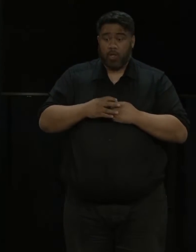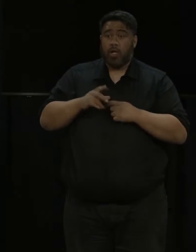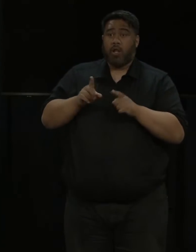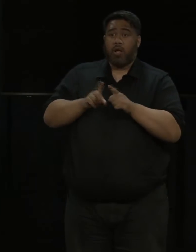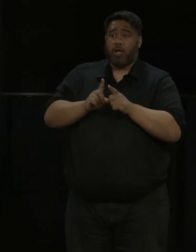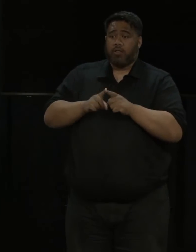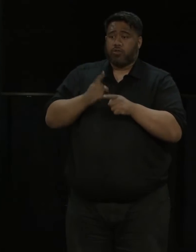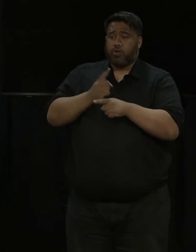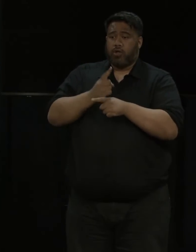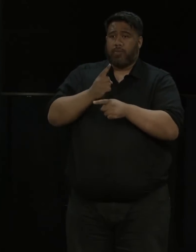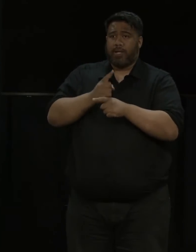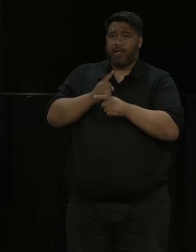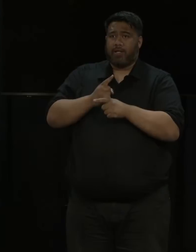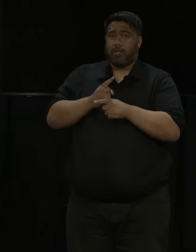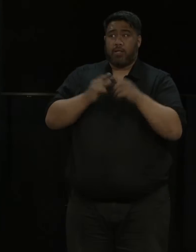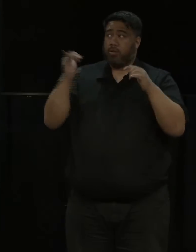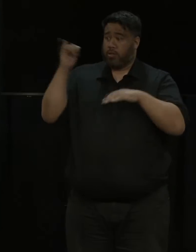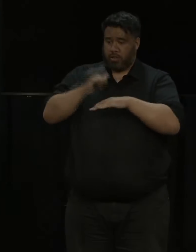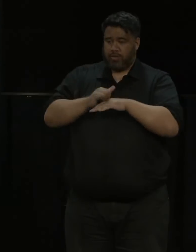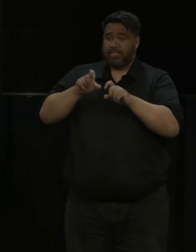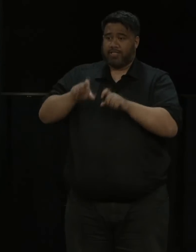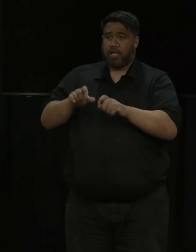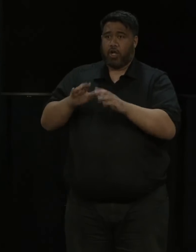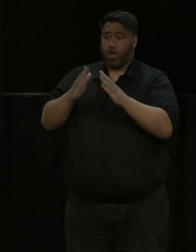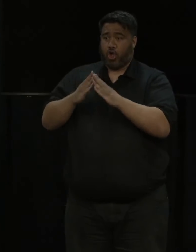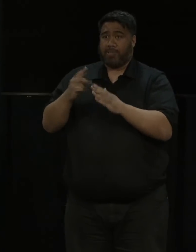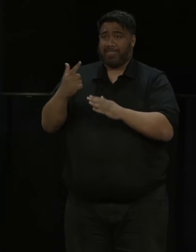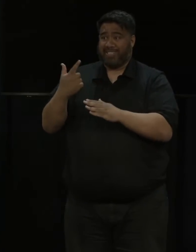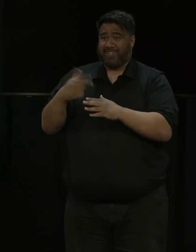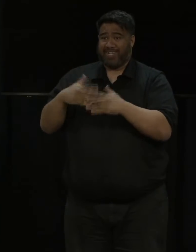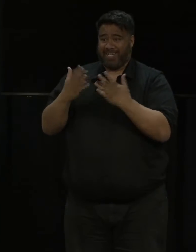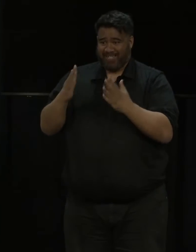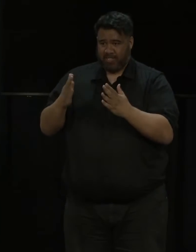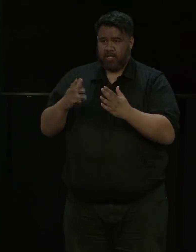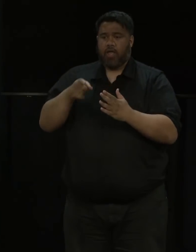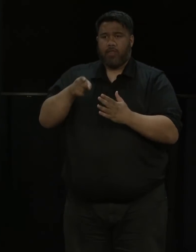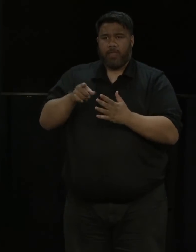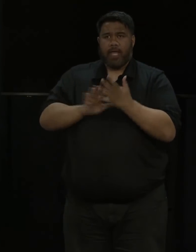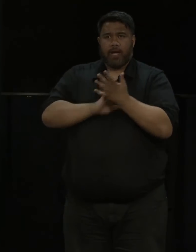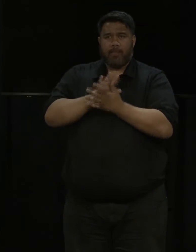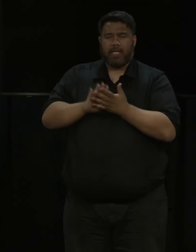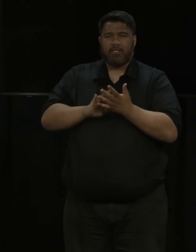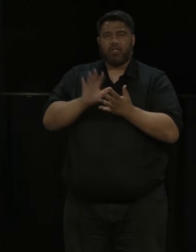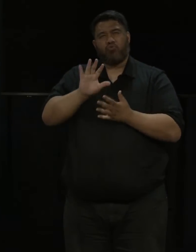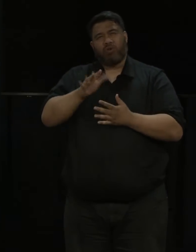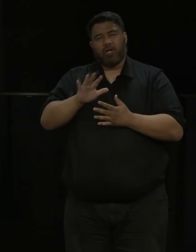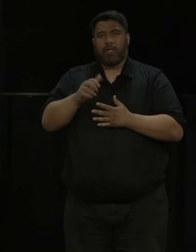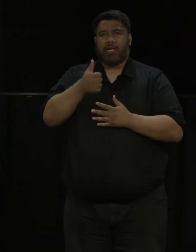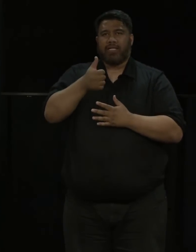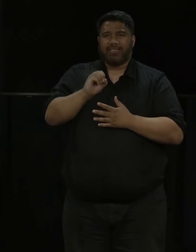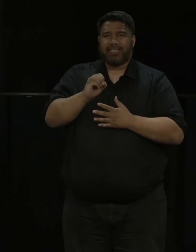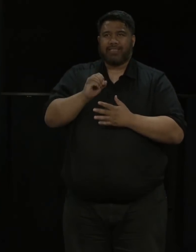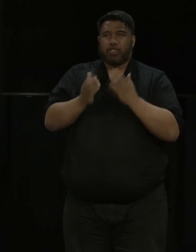I understand that not having self-isolation or having self-